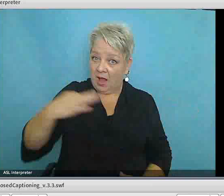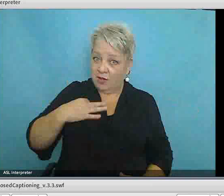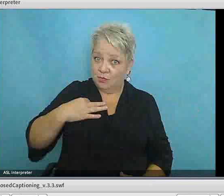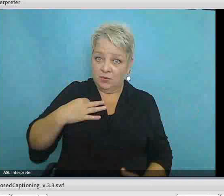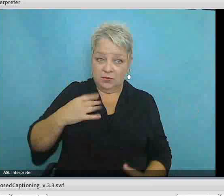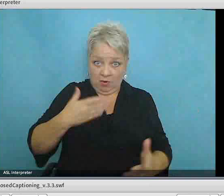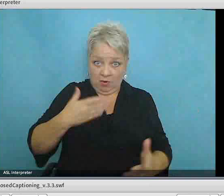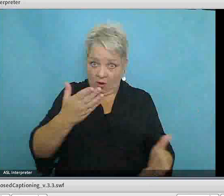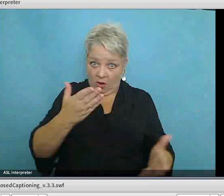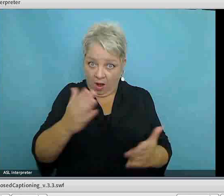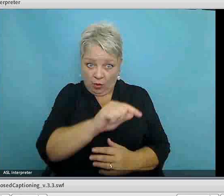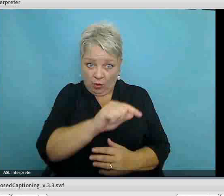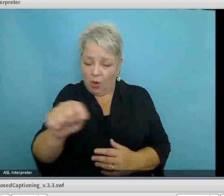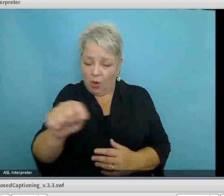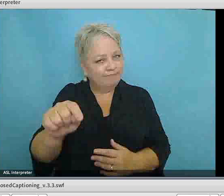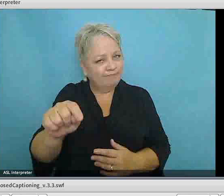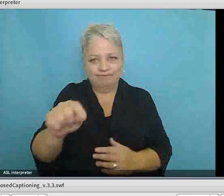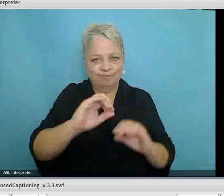system in MassHealth.